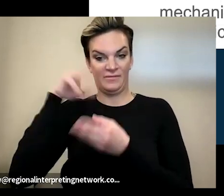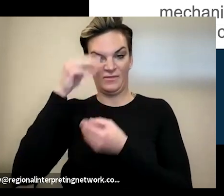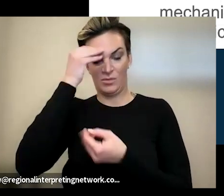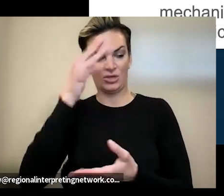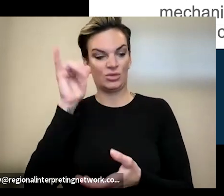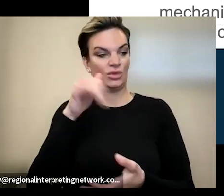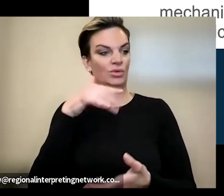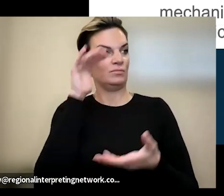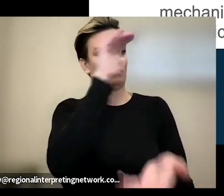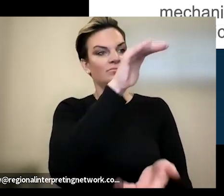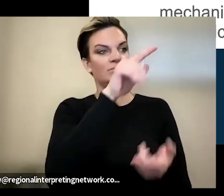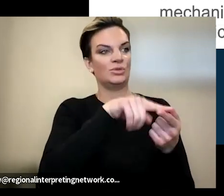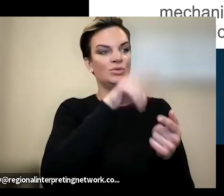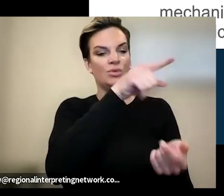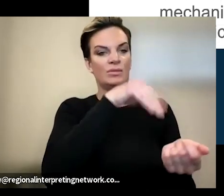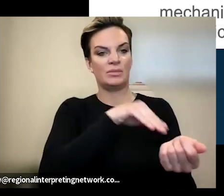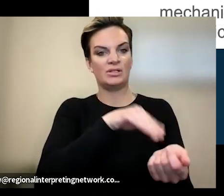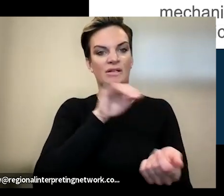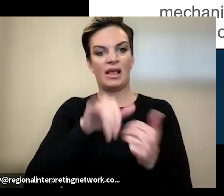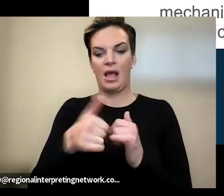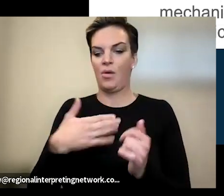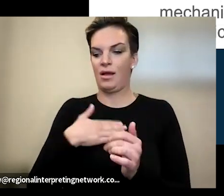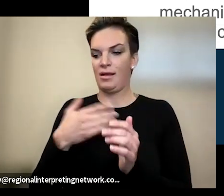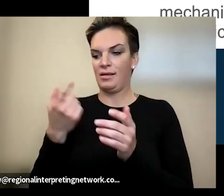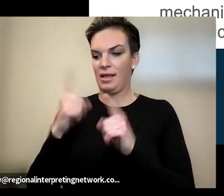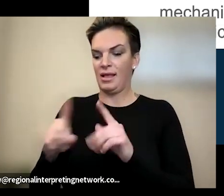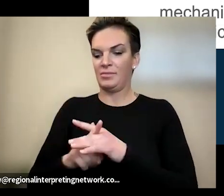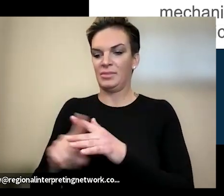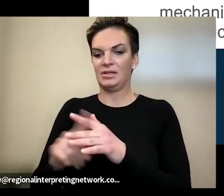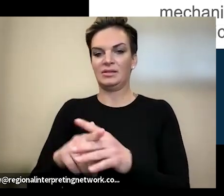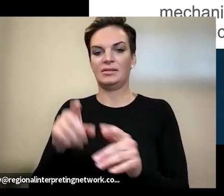your symptomatology the way that you experience it. That interaction is critical for making informed